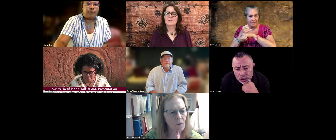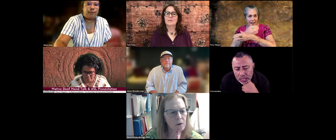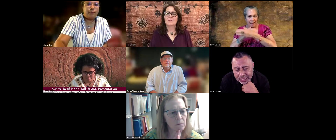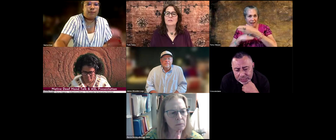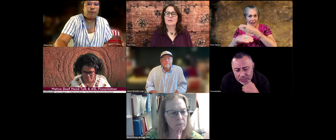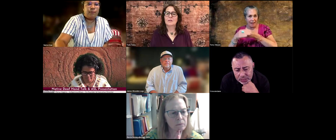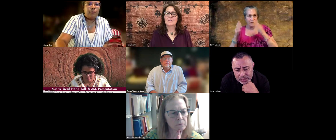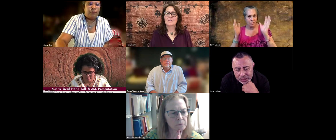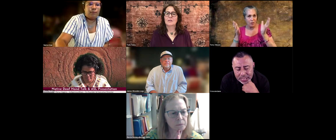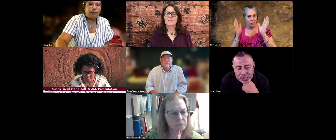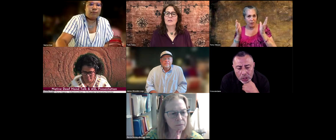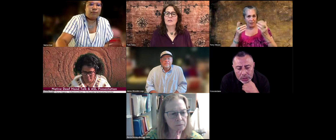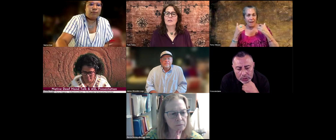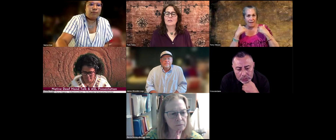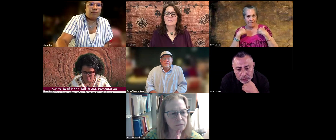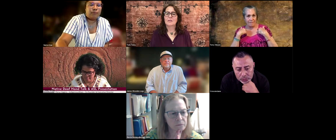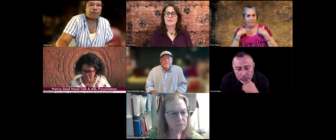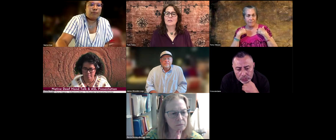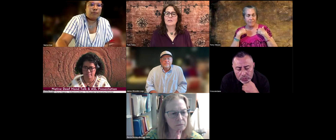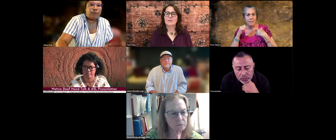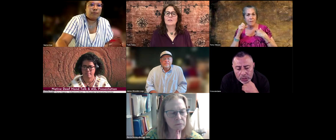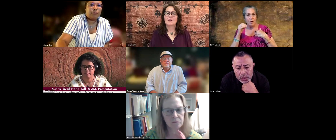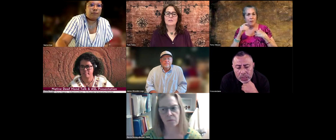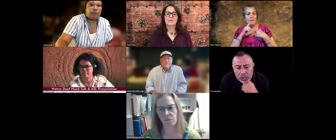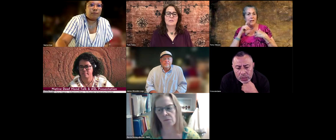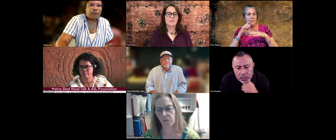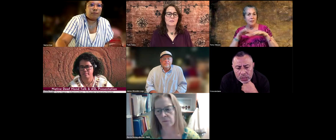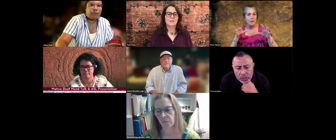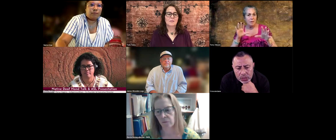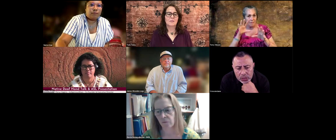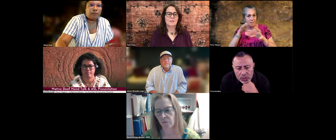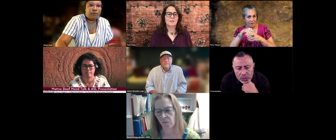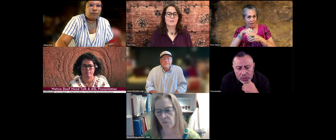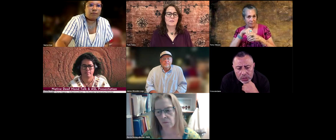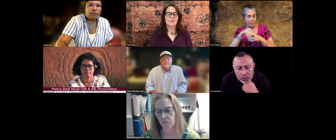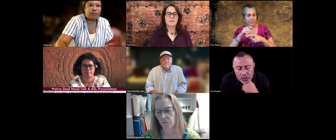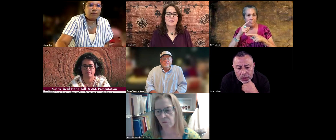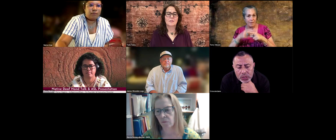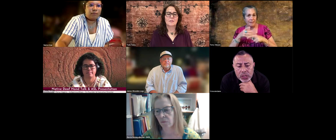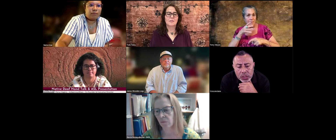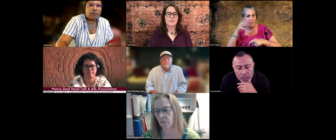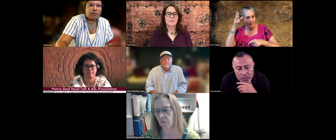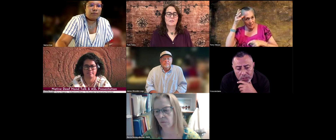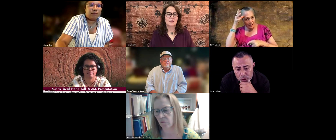Turtle Island, Hand Talk.